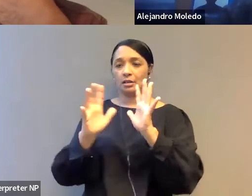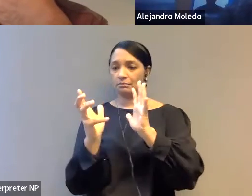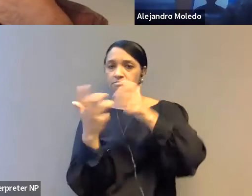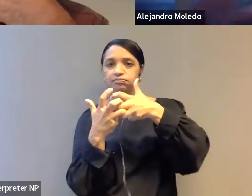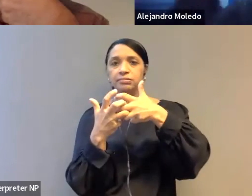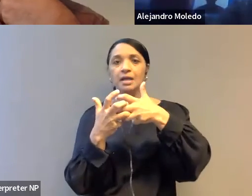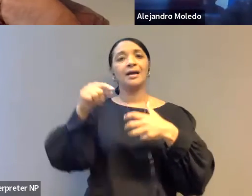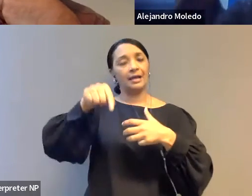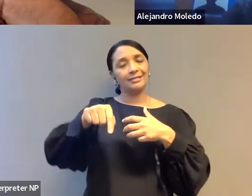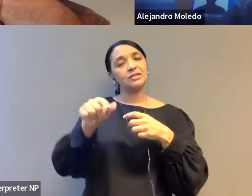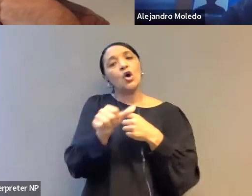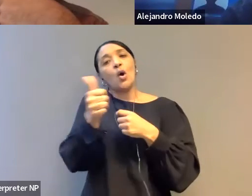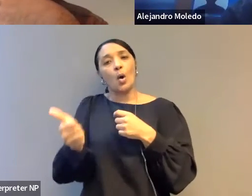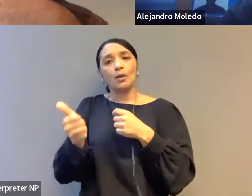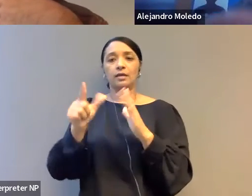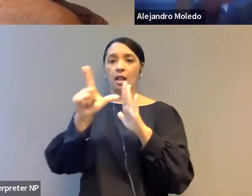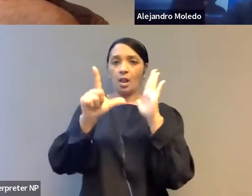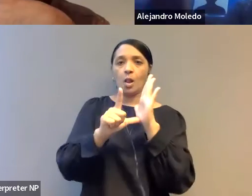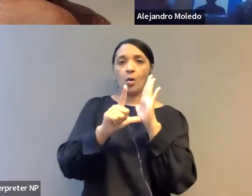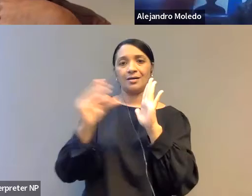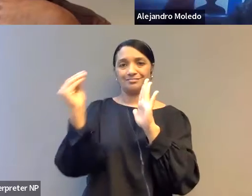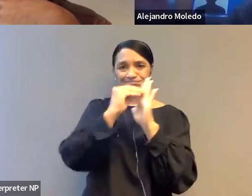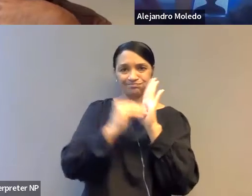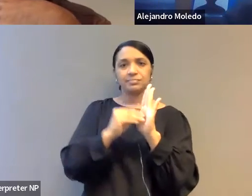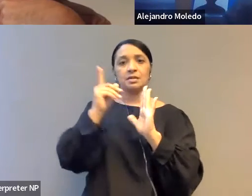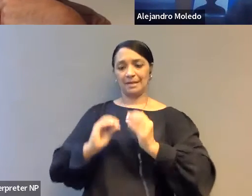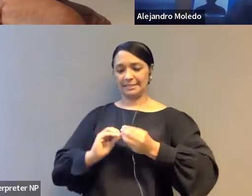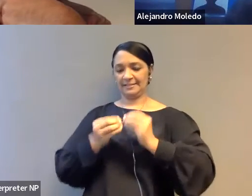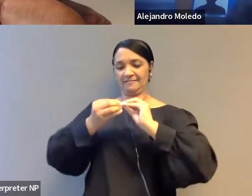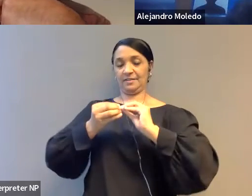these are other types of legislation that will be developed afterwards,